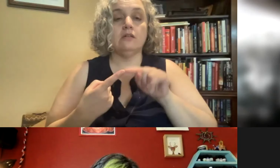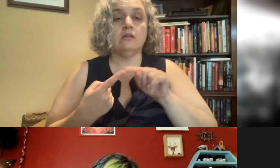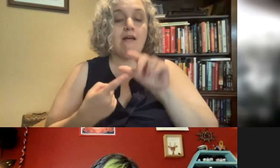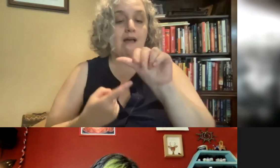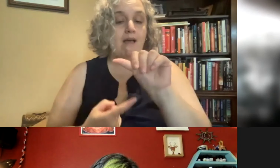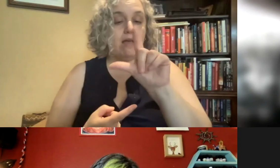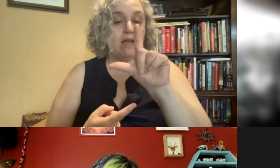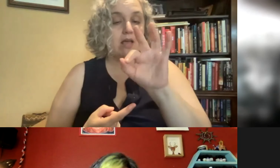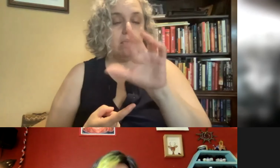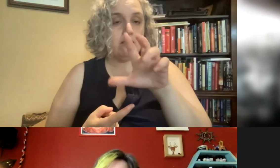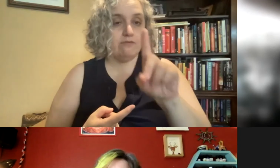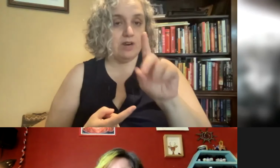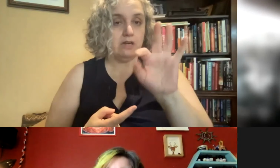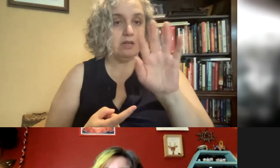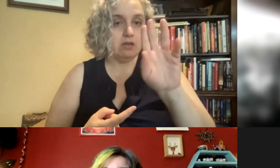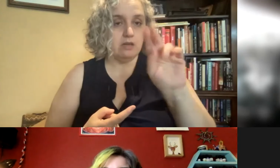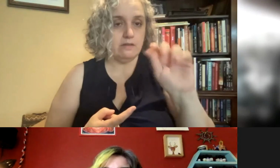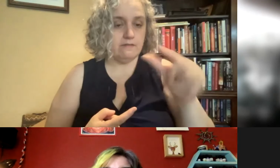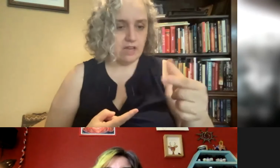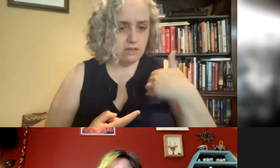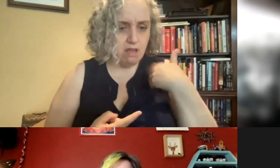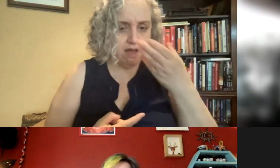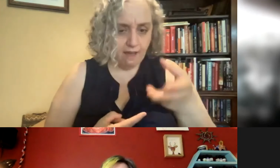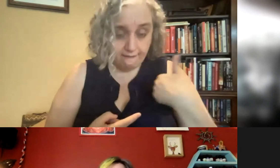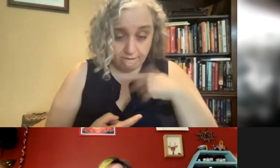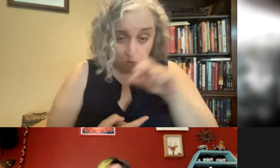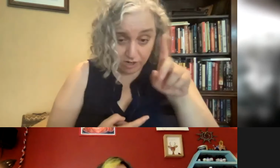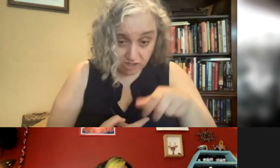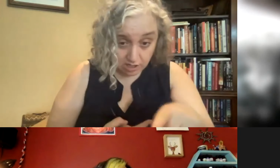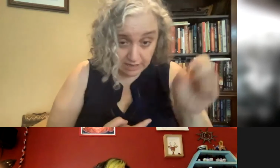Alfred, do you have your hand up, I'm not sure if you have a question or not.